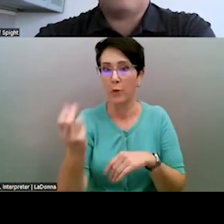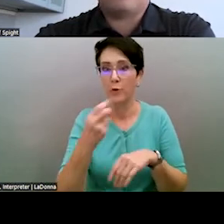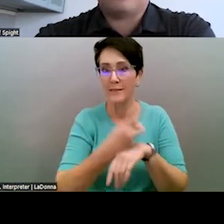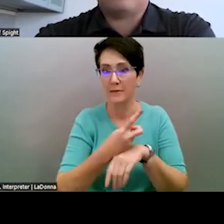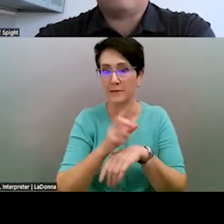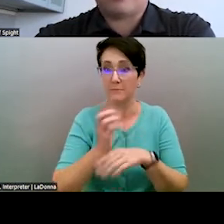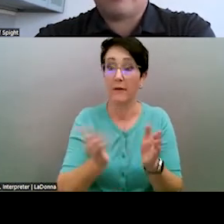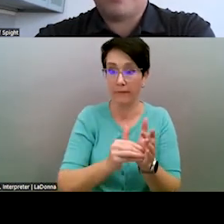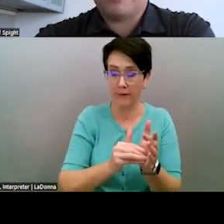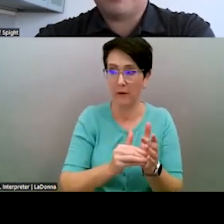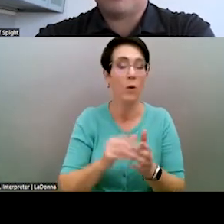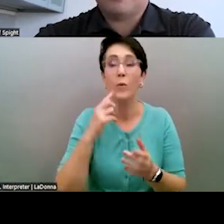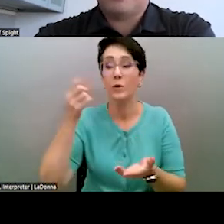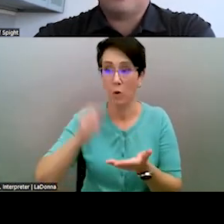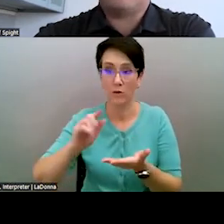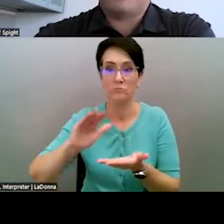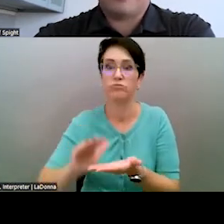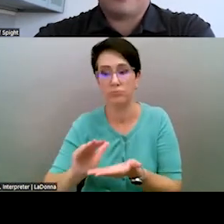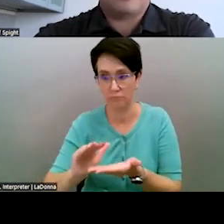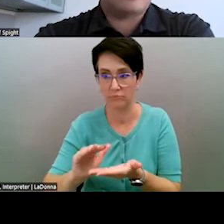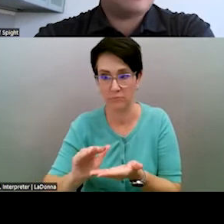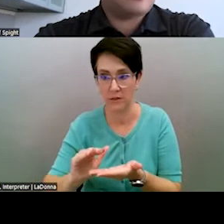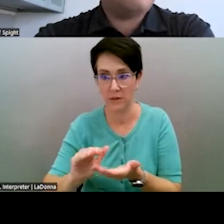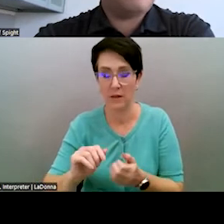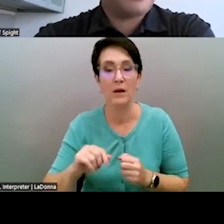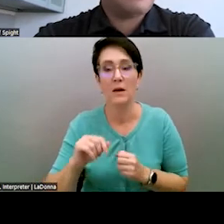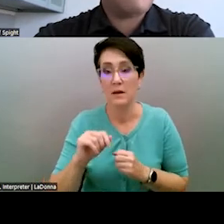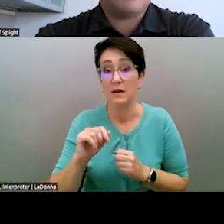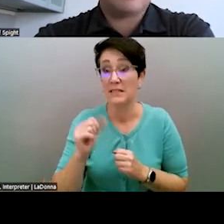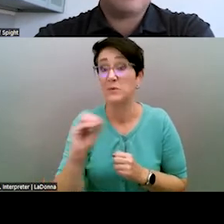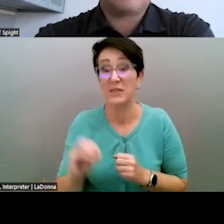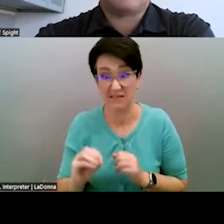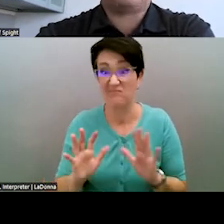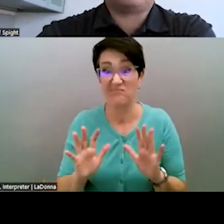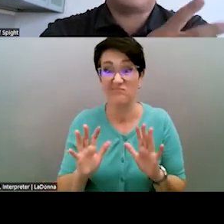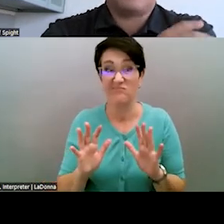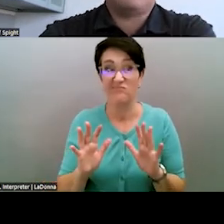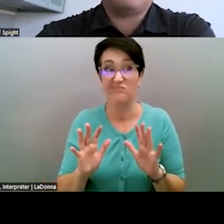WE DID IT IN ONE OF OUR BUILDINGS. IT'S BEEN AMAZINGLY SUCCESSFUL. STARTING TO